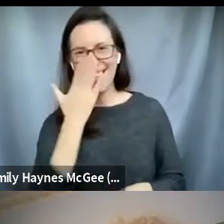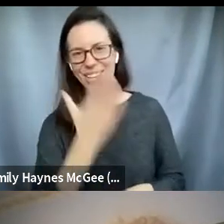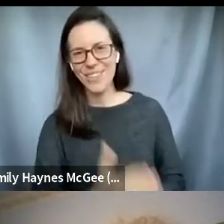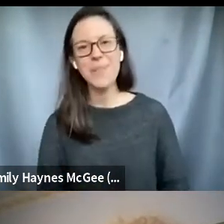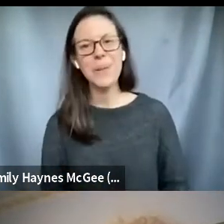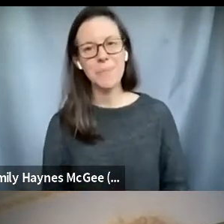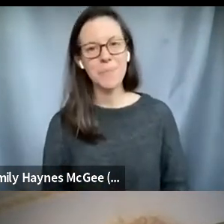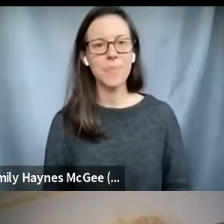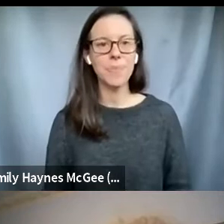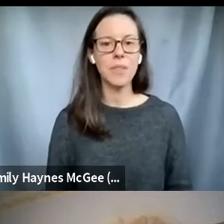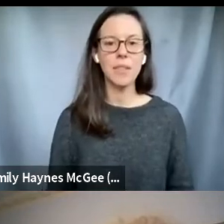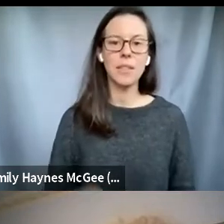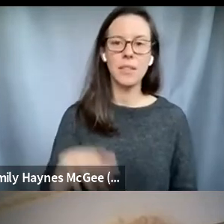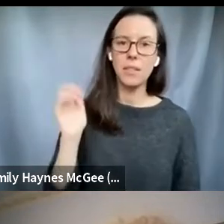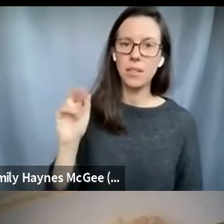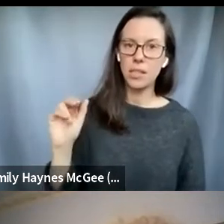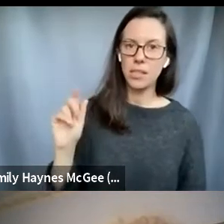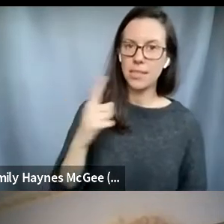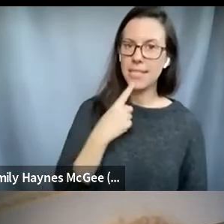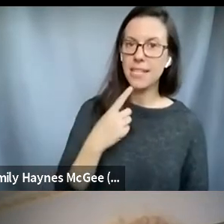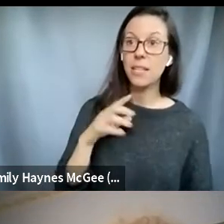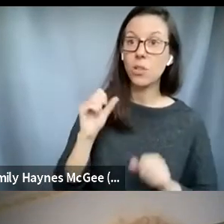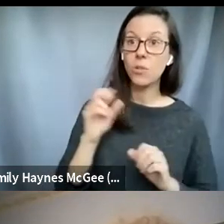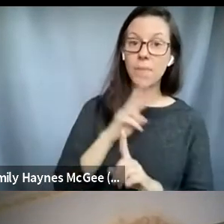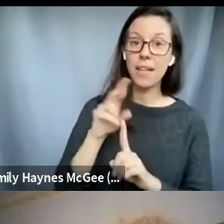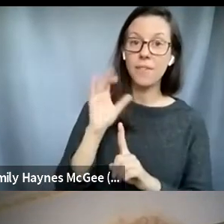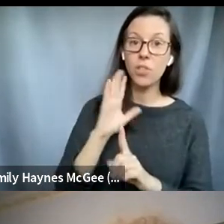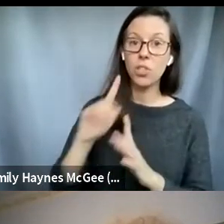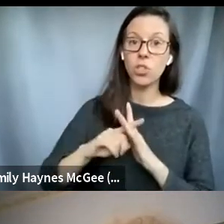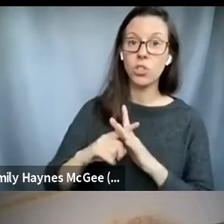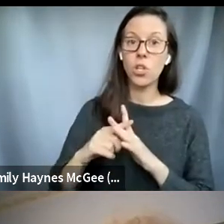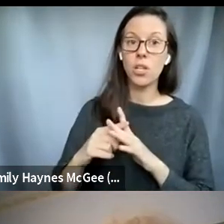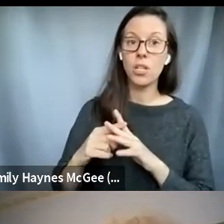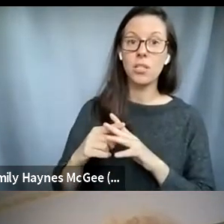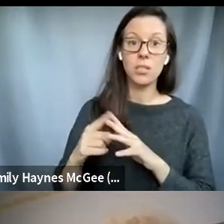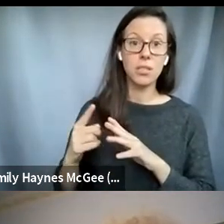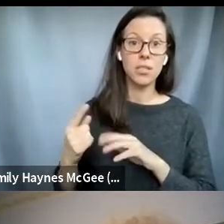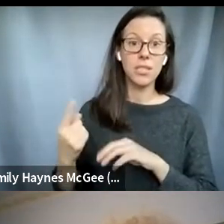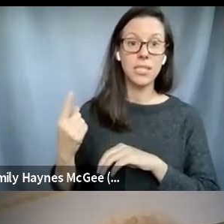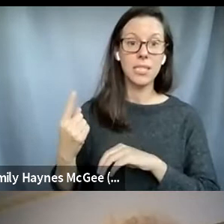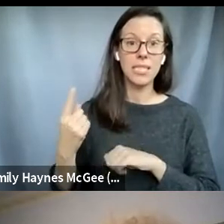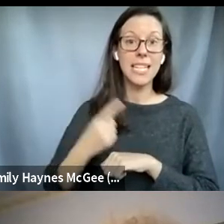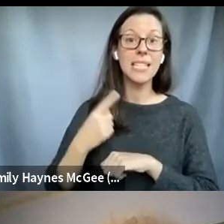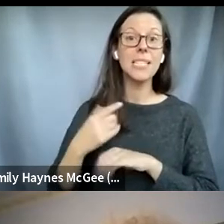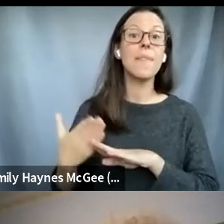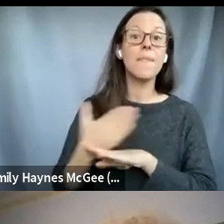And Anna says, can we apply if our start date is before the grant notification date?